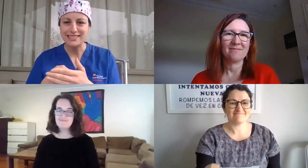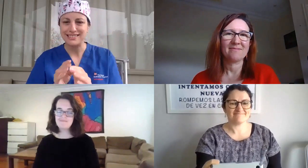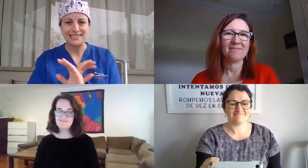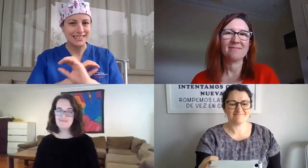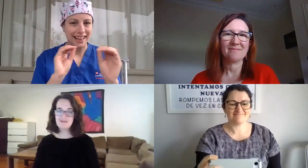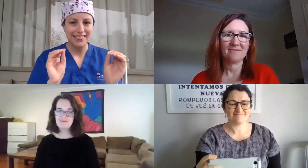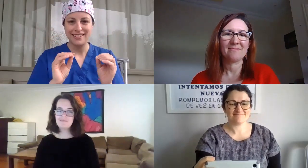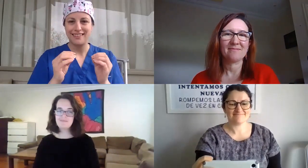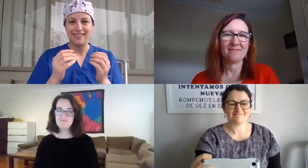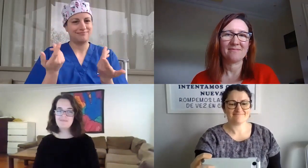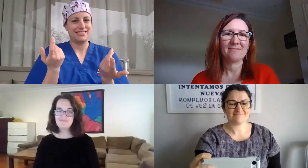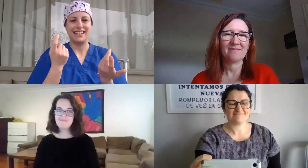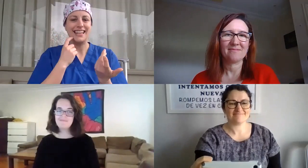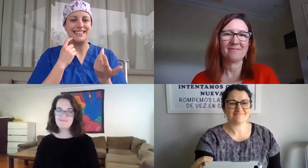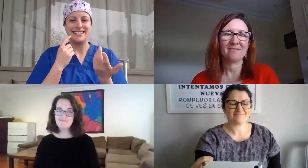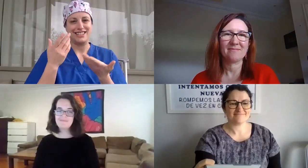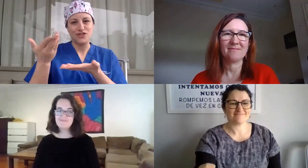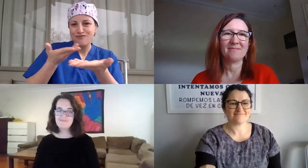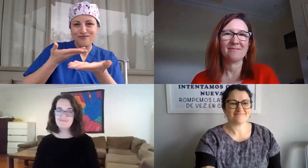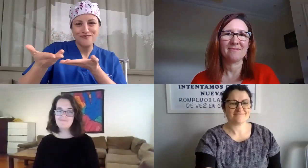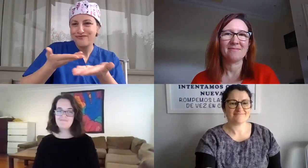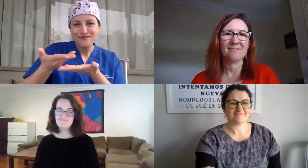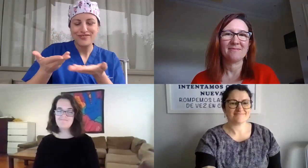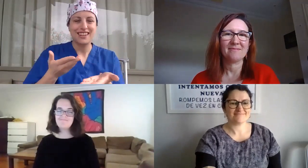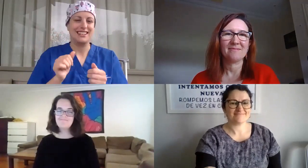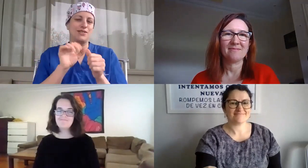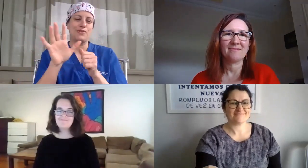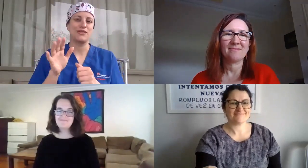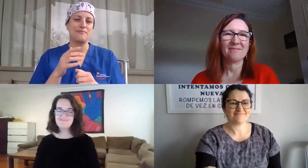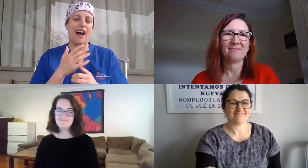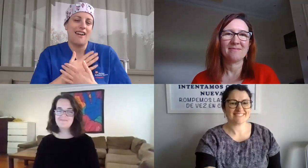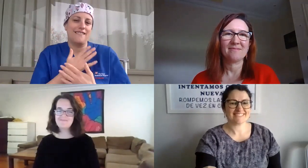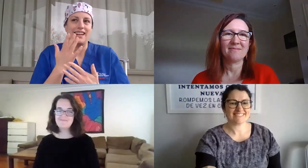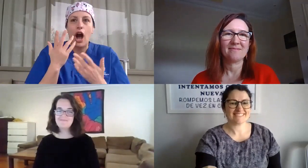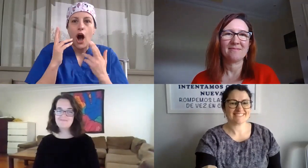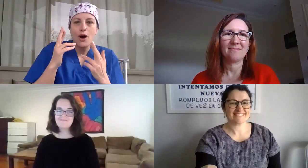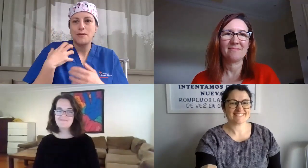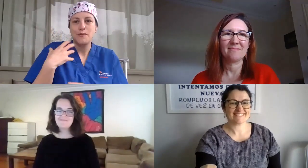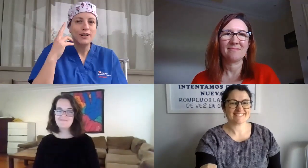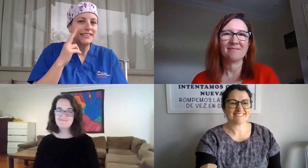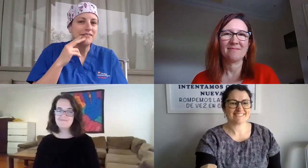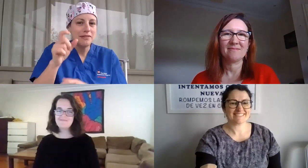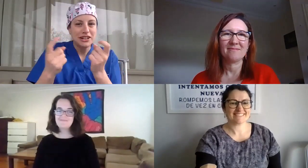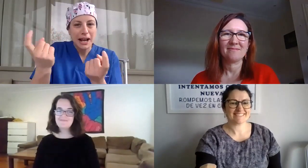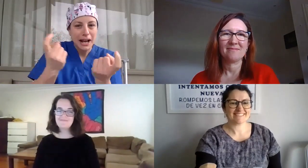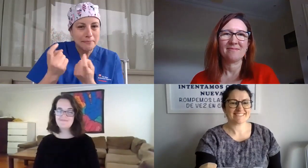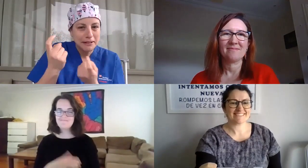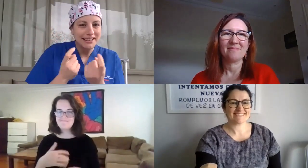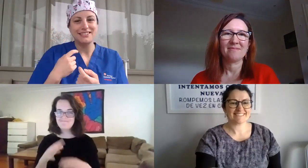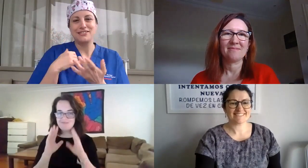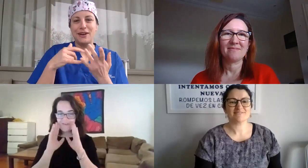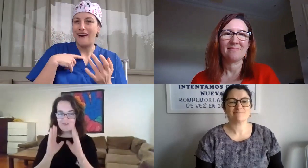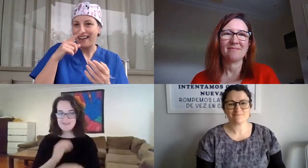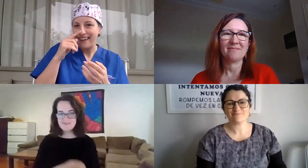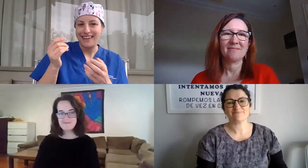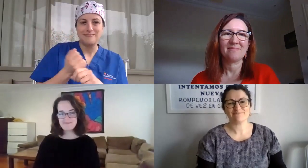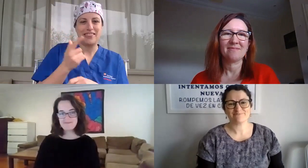there's no communication stress barriers at all. It's just uh a conversation like anyone else would have when they speak to